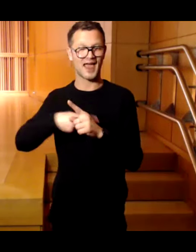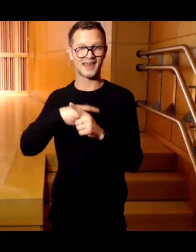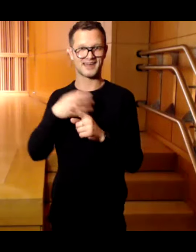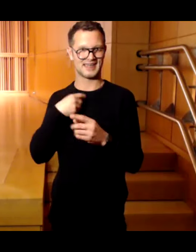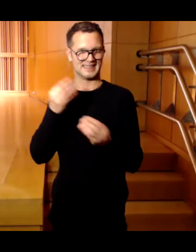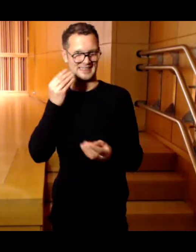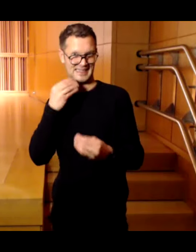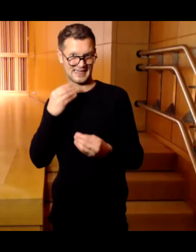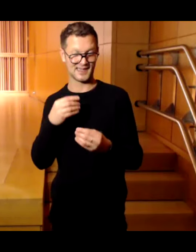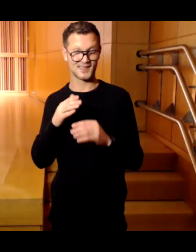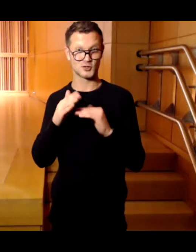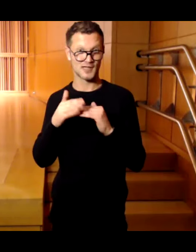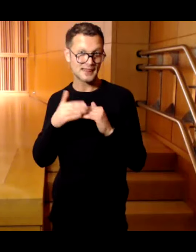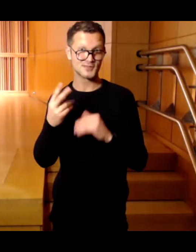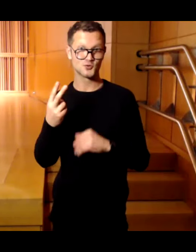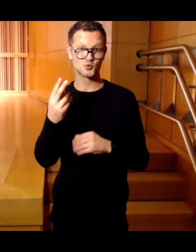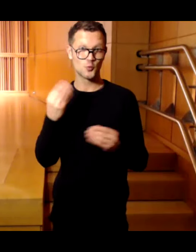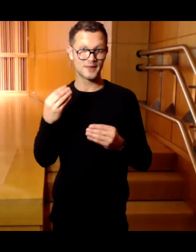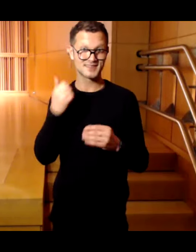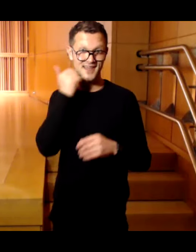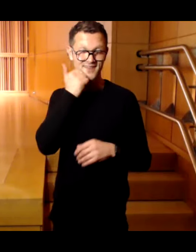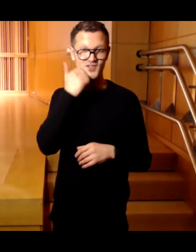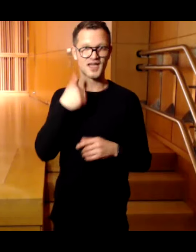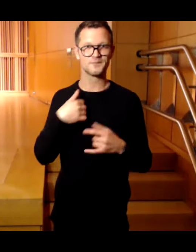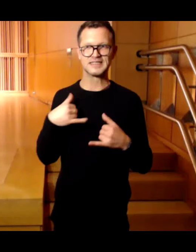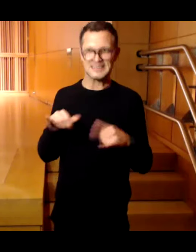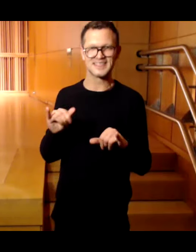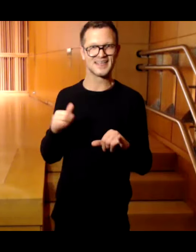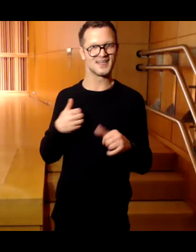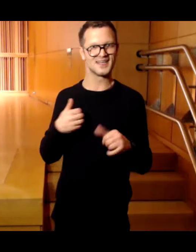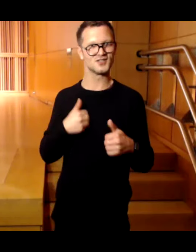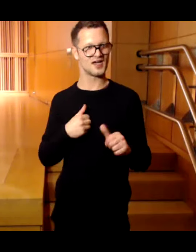As I was struggling to rescue my initial awkward response.